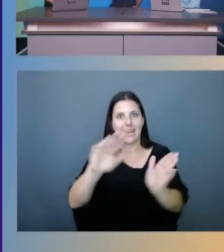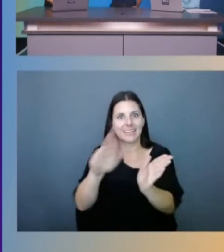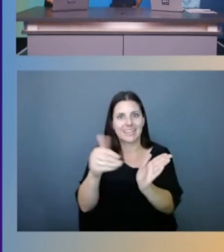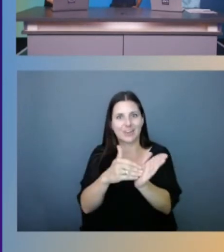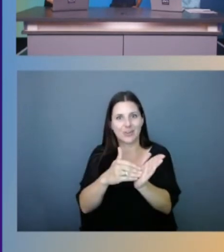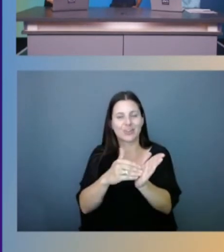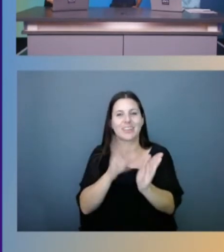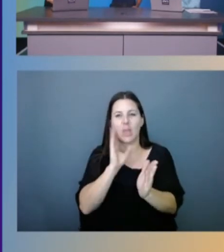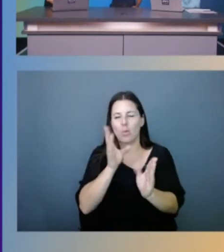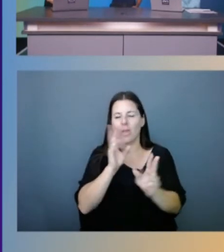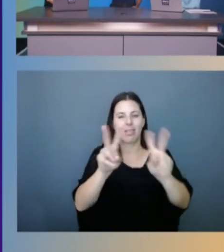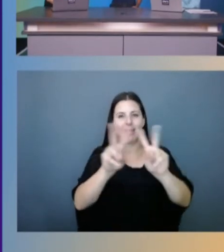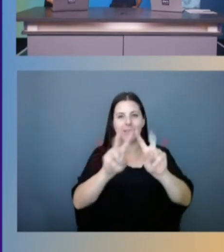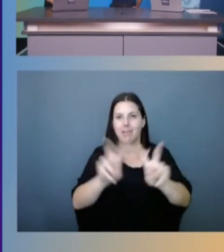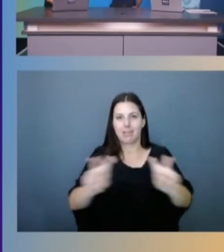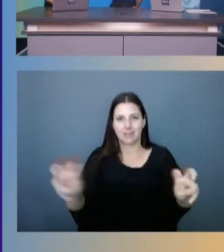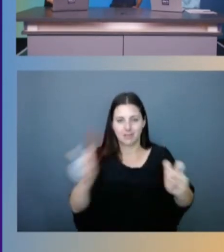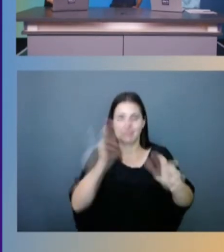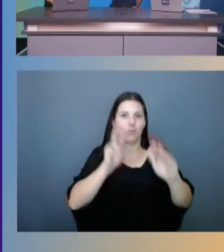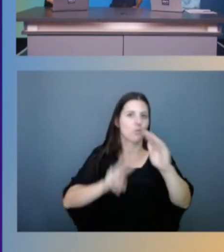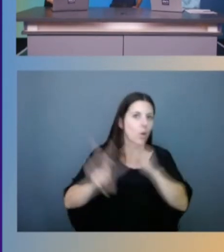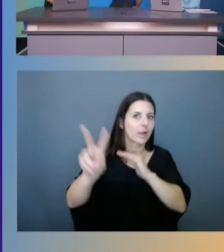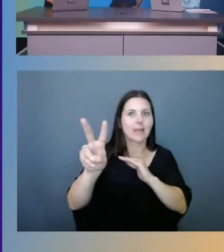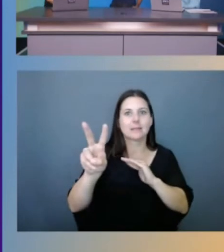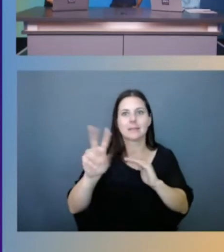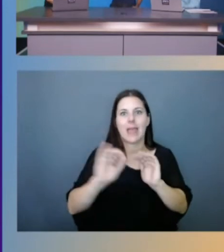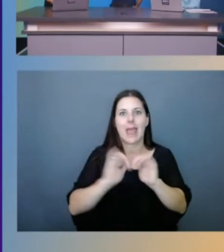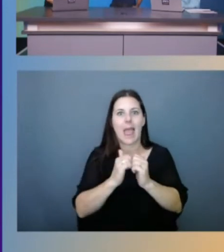and it gives that forecast model that how your carbon emission's gonna look like